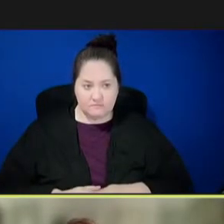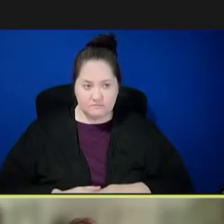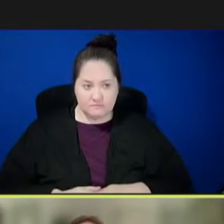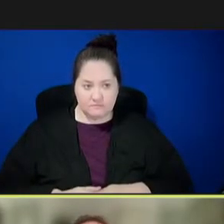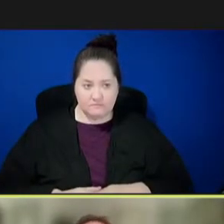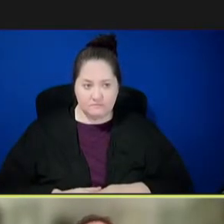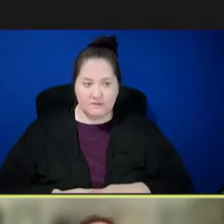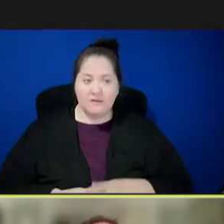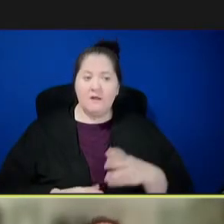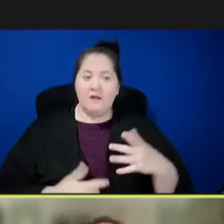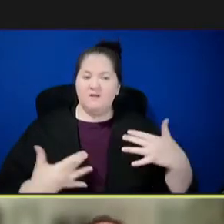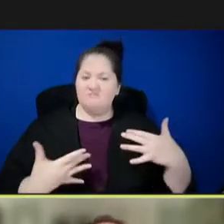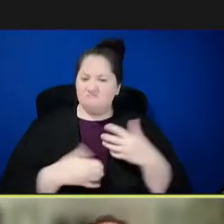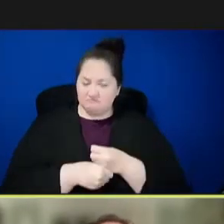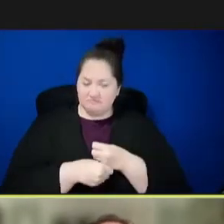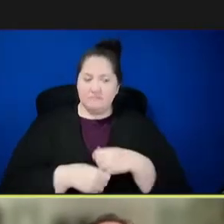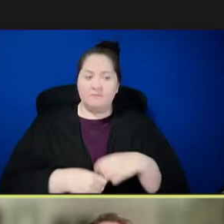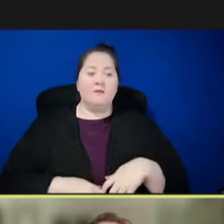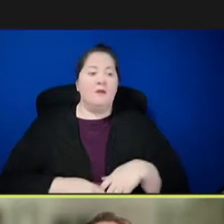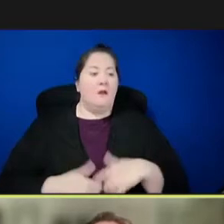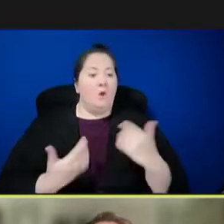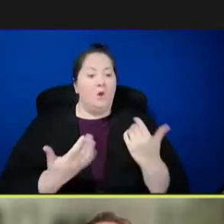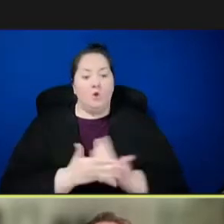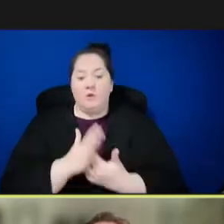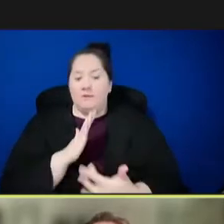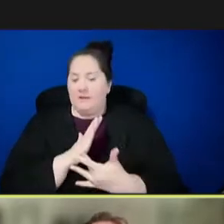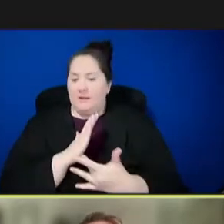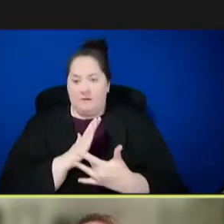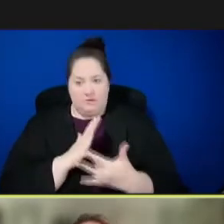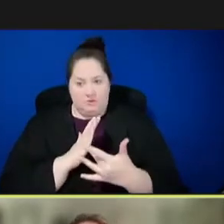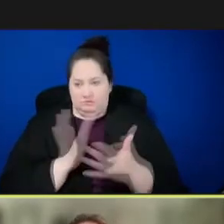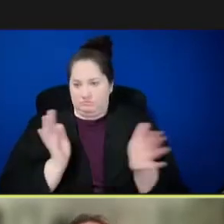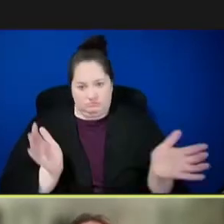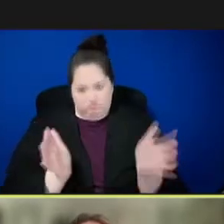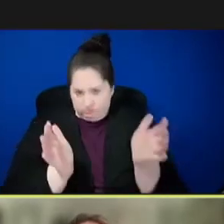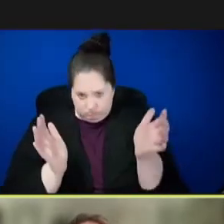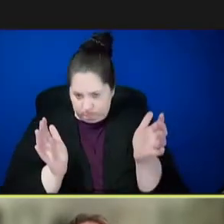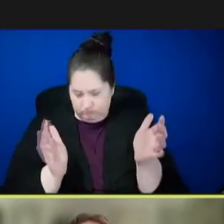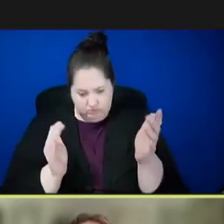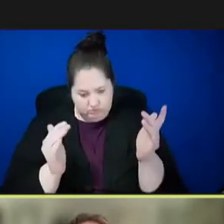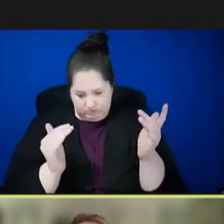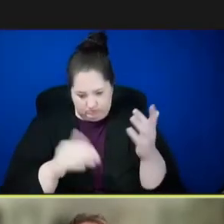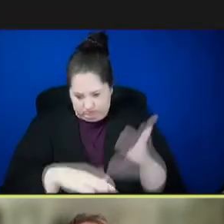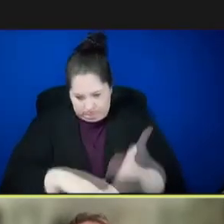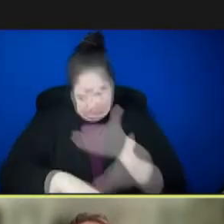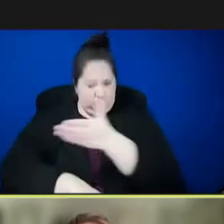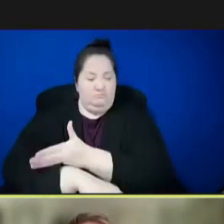want to summarize. New technology has always been a driver of our advances in vaccines. AI probably